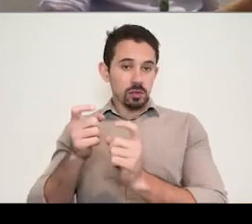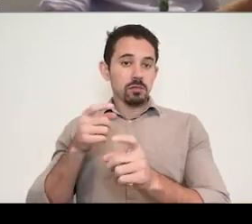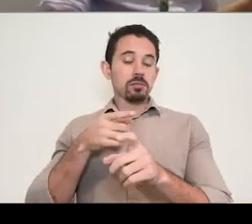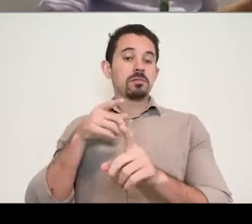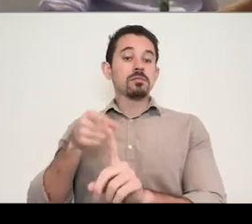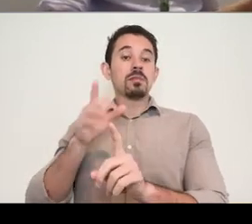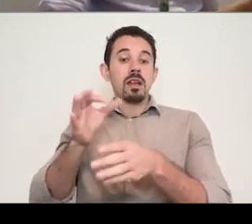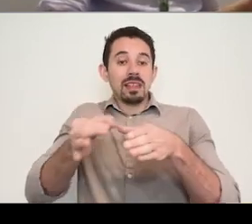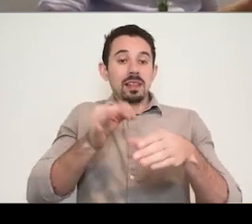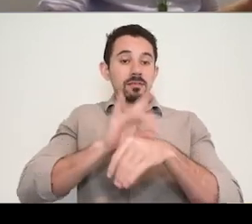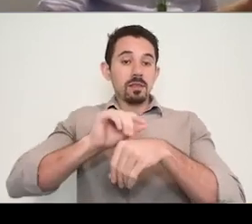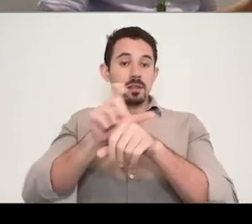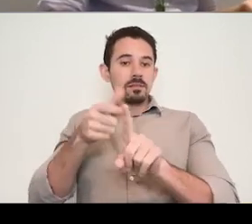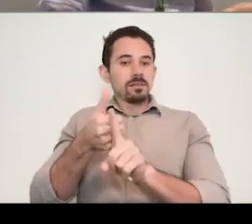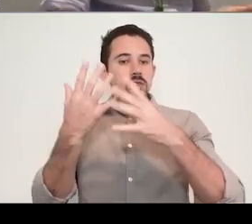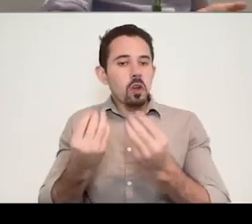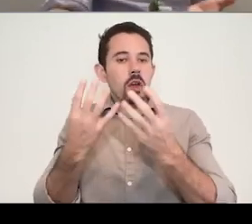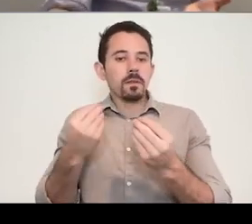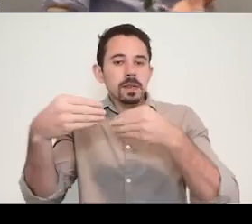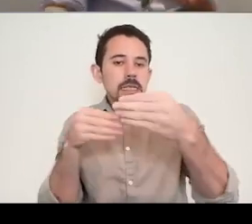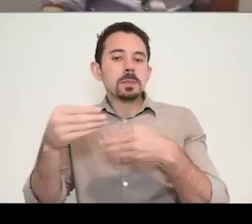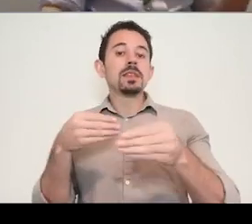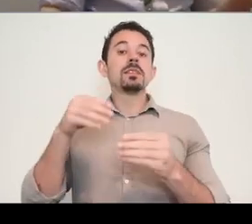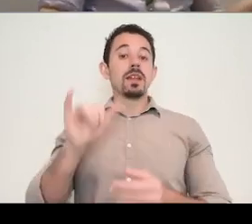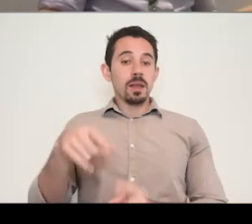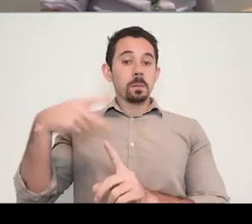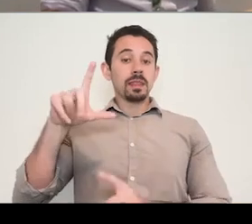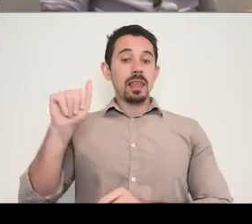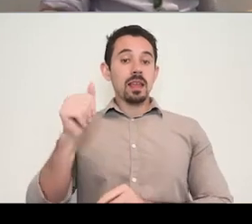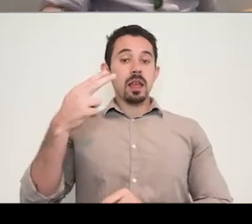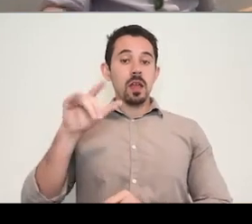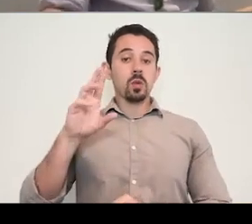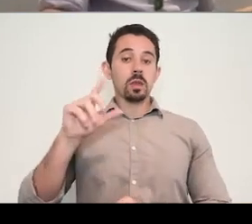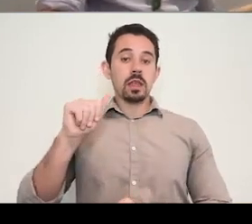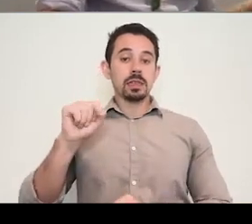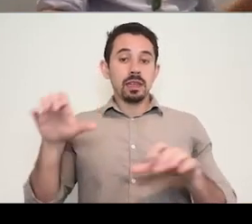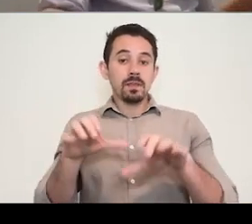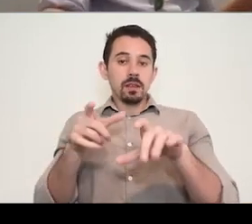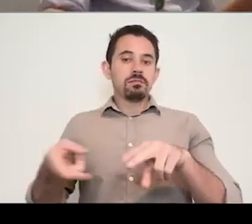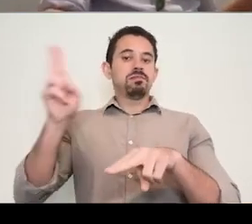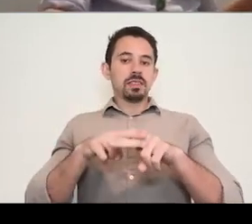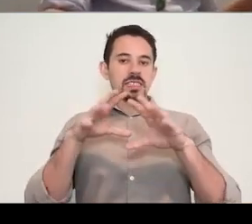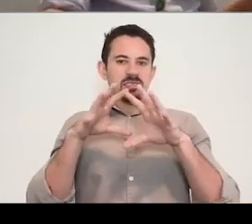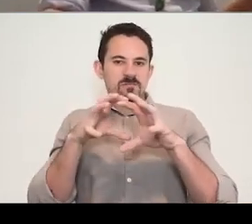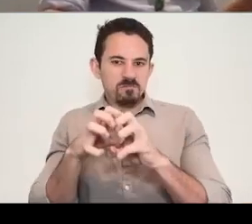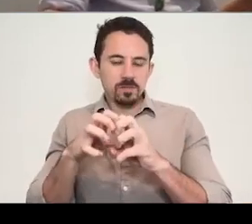of biofilms. So this increased stiffness of wild type relative to the hydrolase mutant